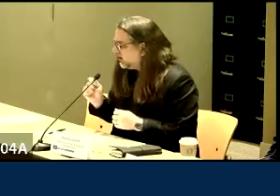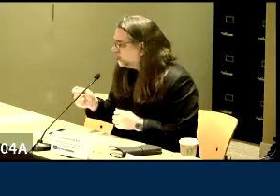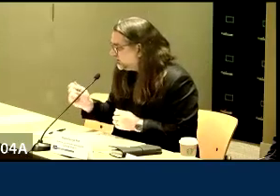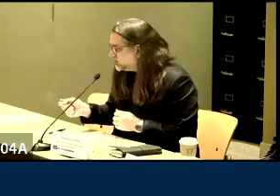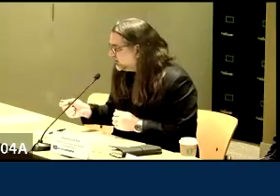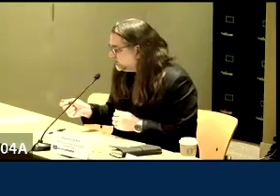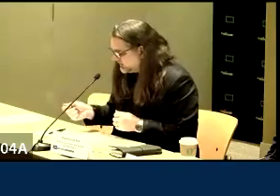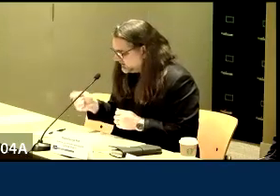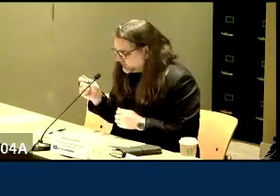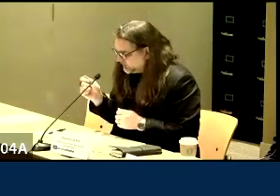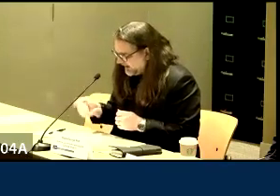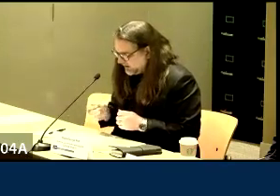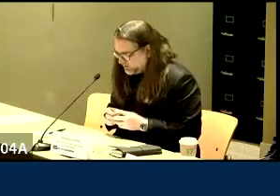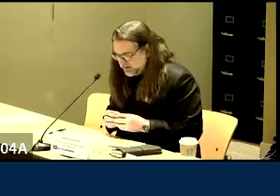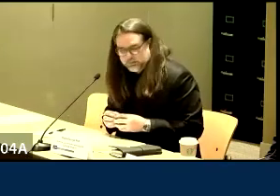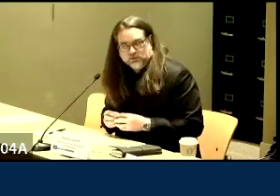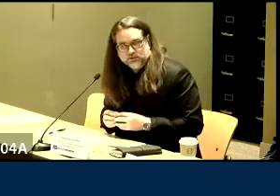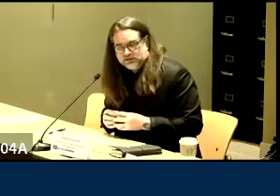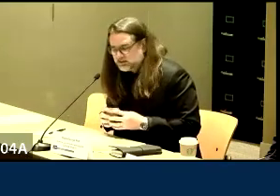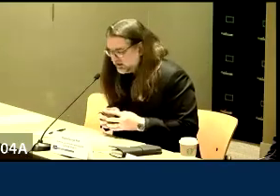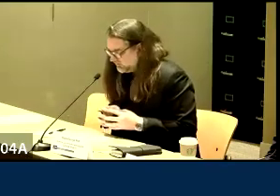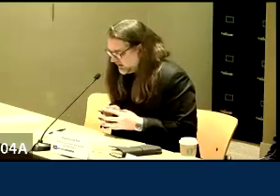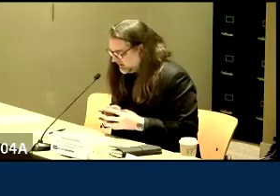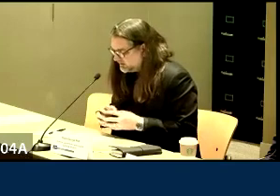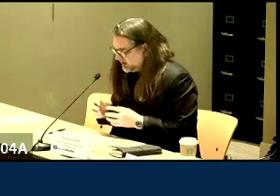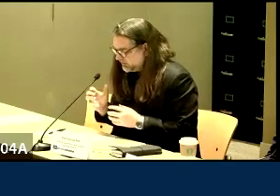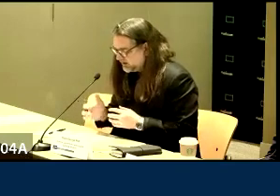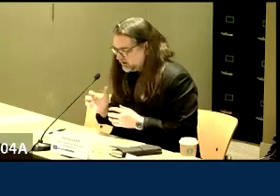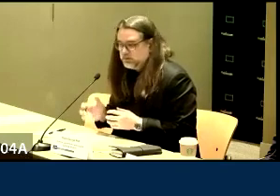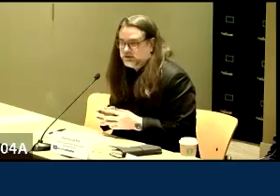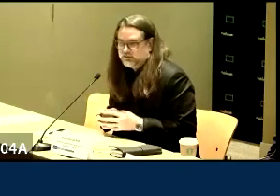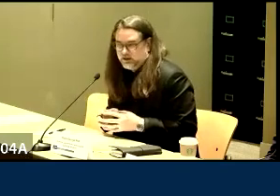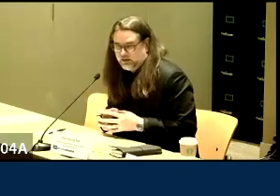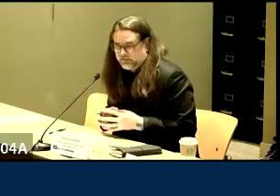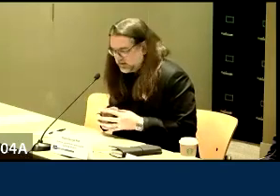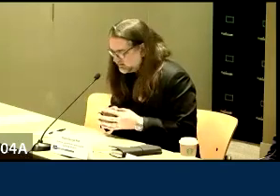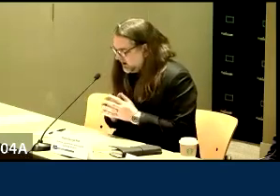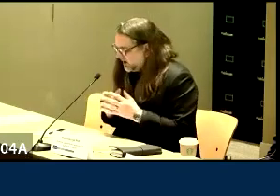Our vision is to empower people to save lives and protect communities from health threats.